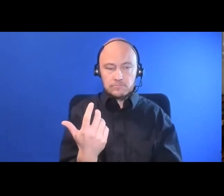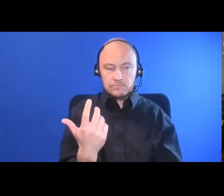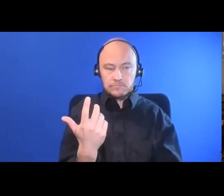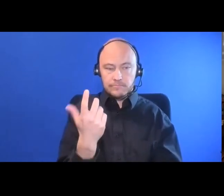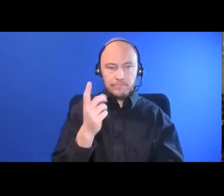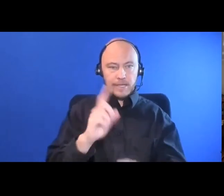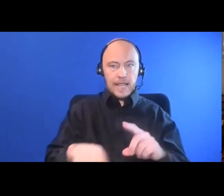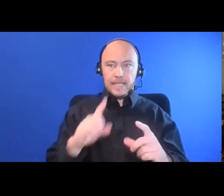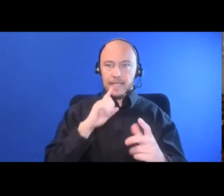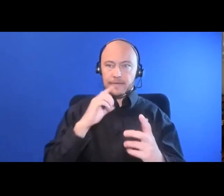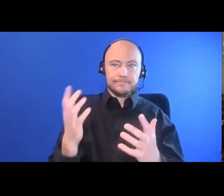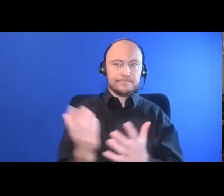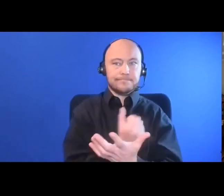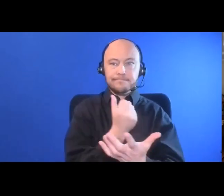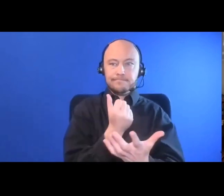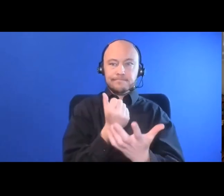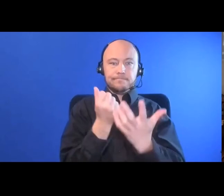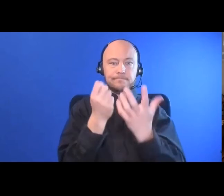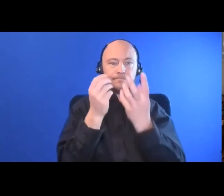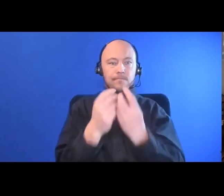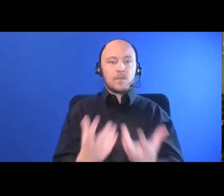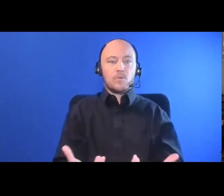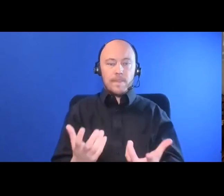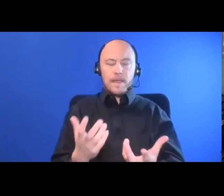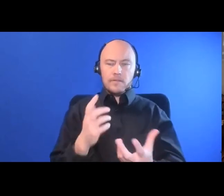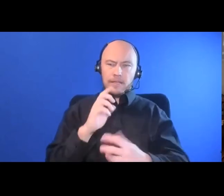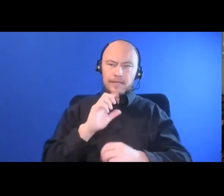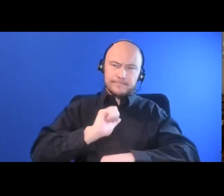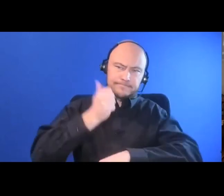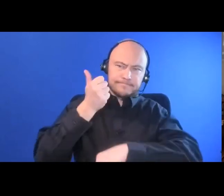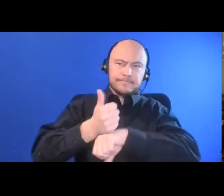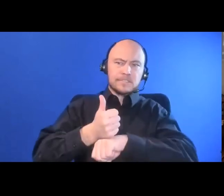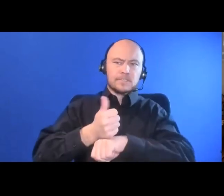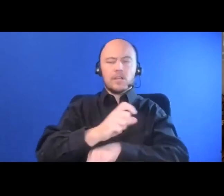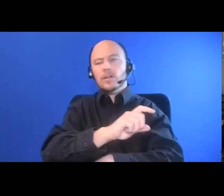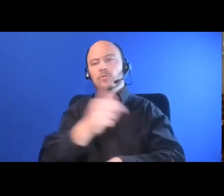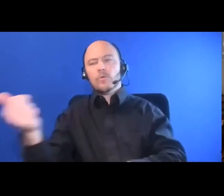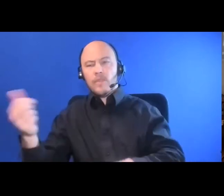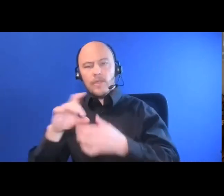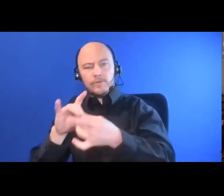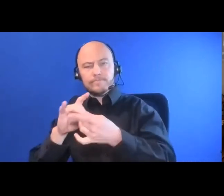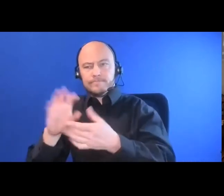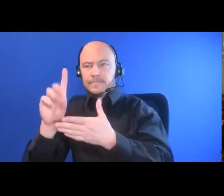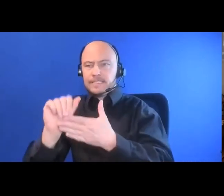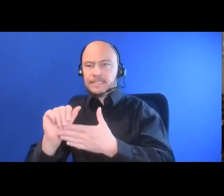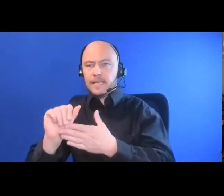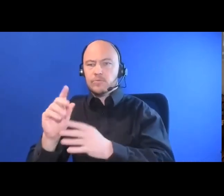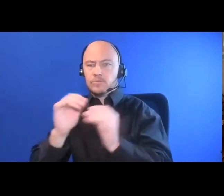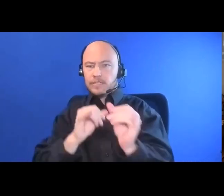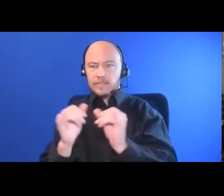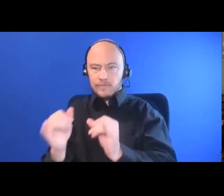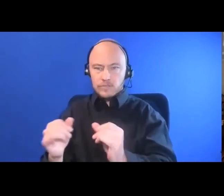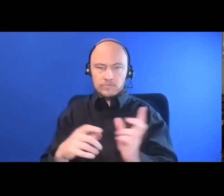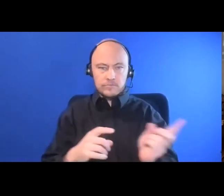without having some solidarity with other disabled people because I have to talk about it to people,